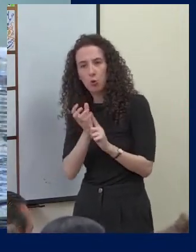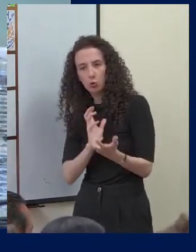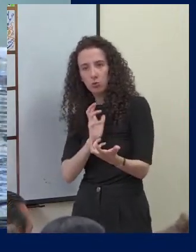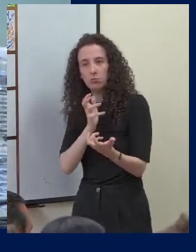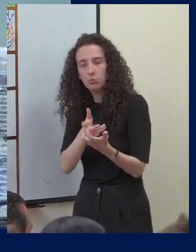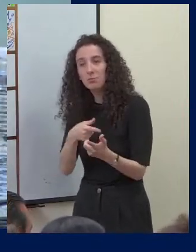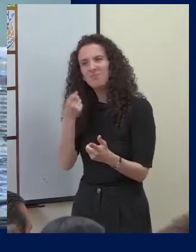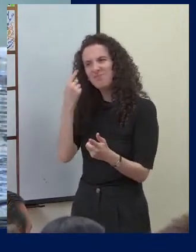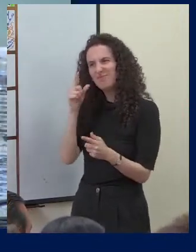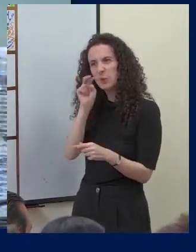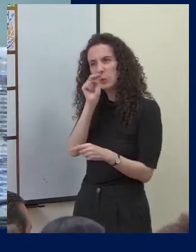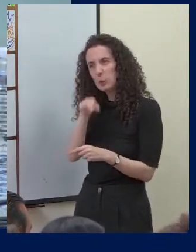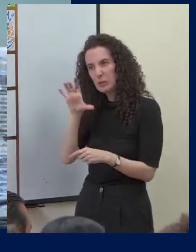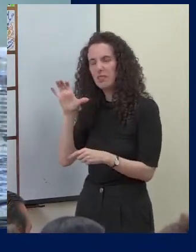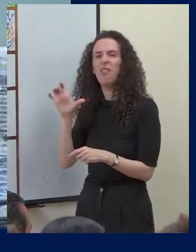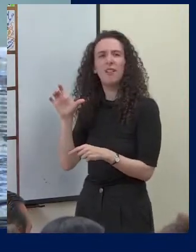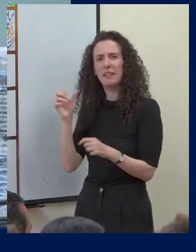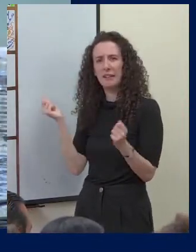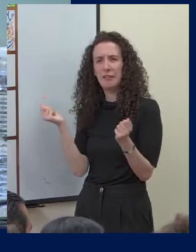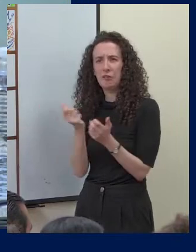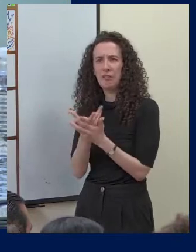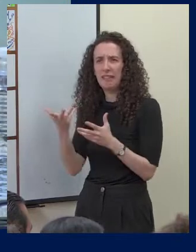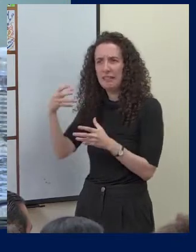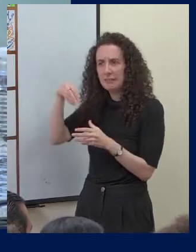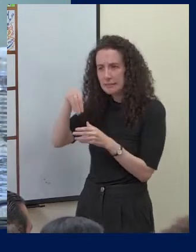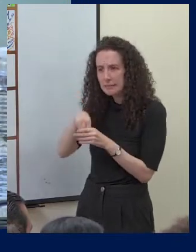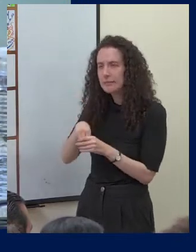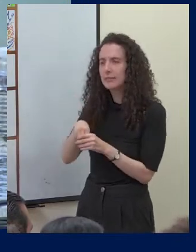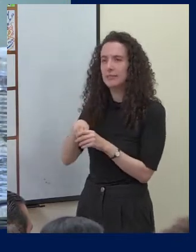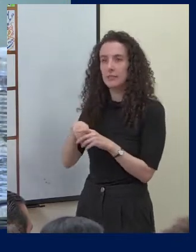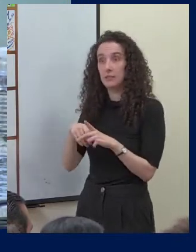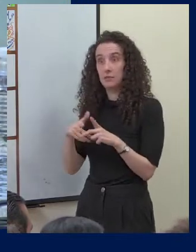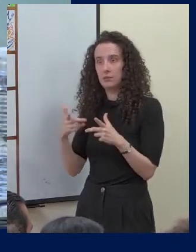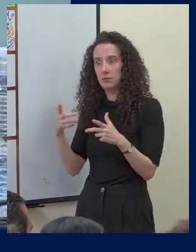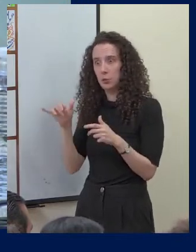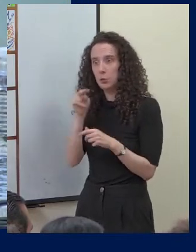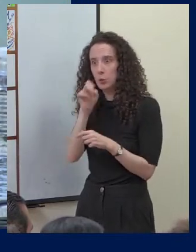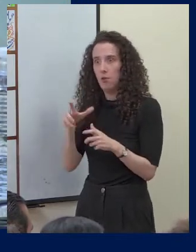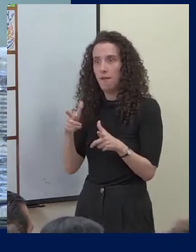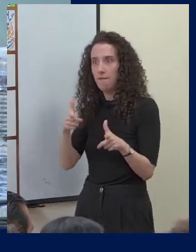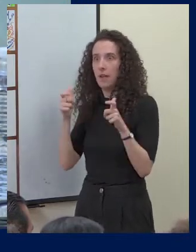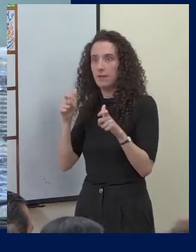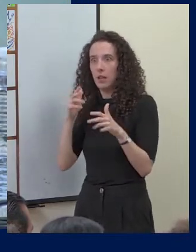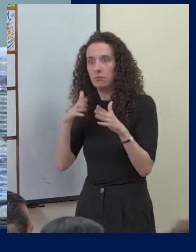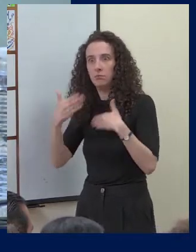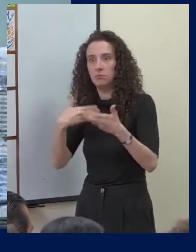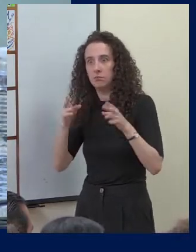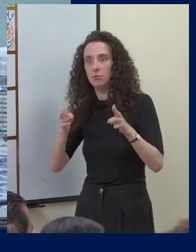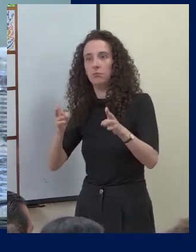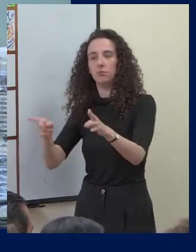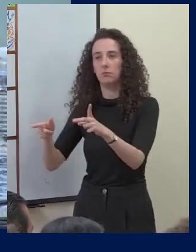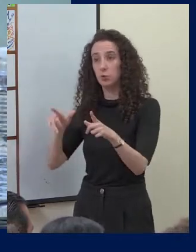New York City and everything that is happening, fast-paced, ever-changing reality for our